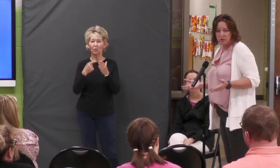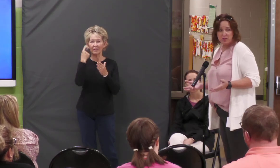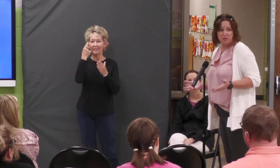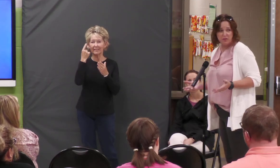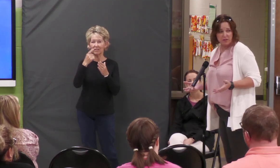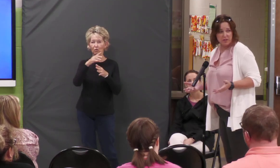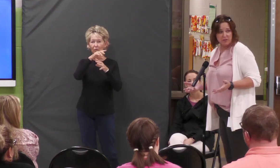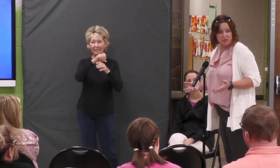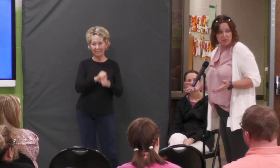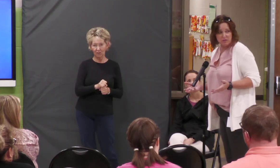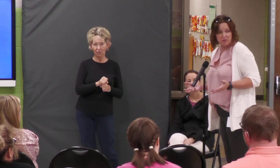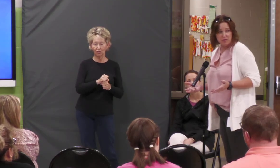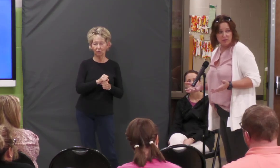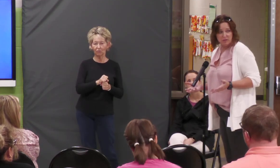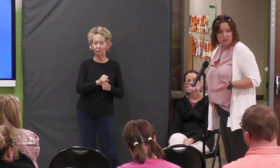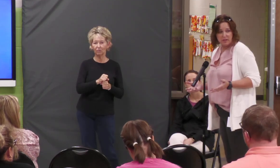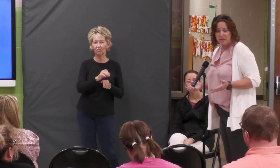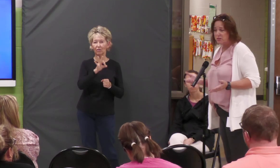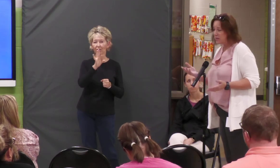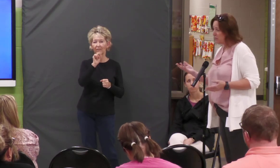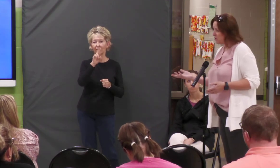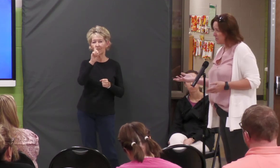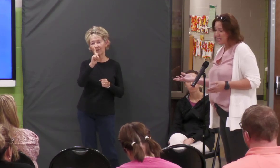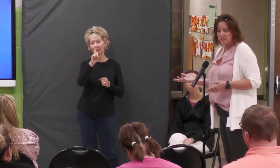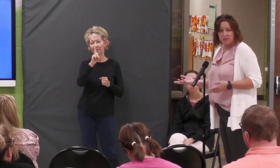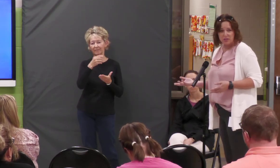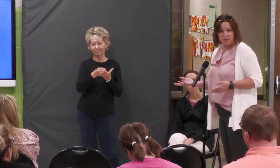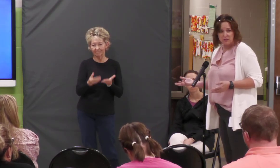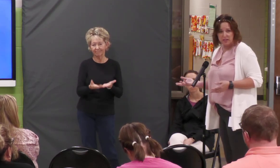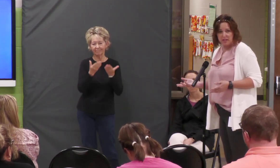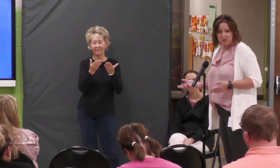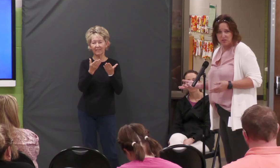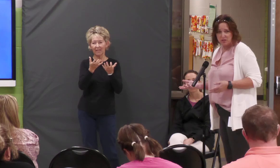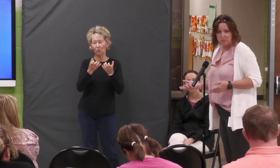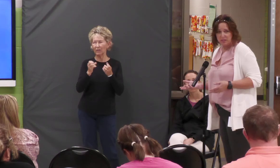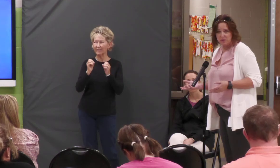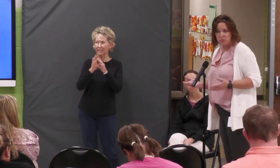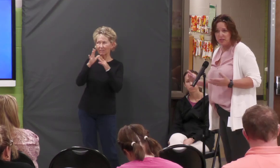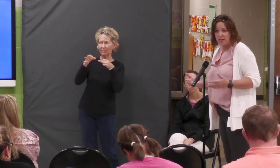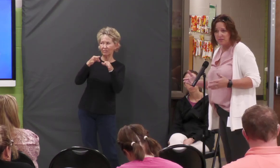traditional fundraisers and that's what I was just asking for clarification because we have